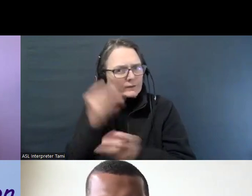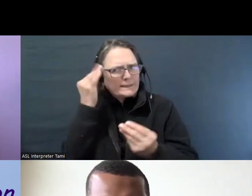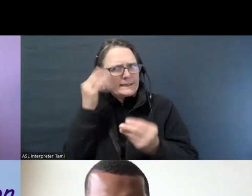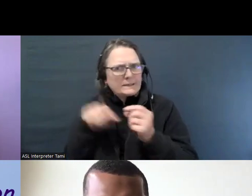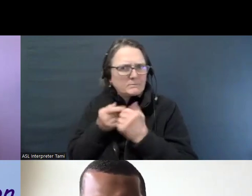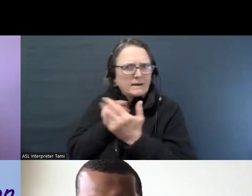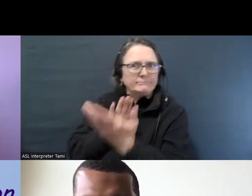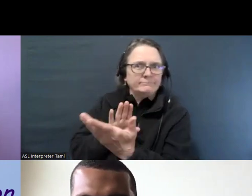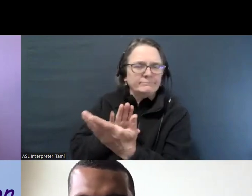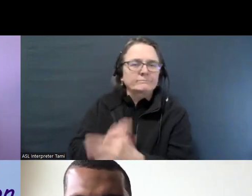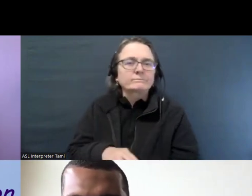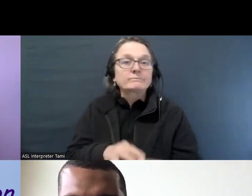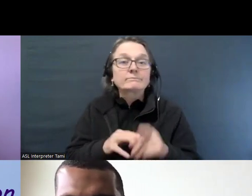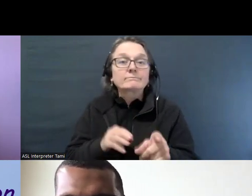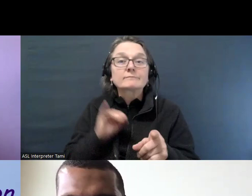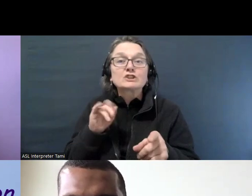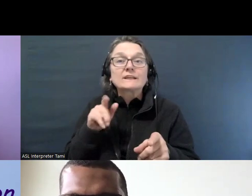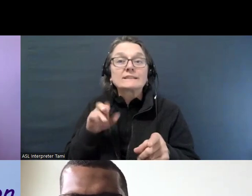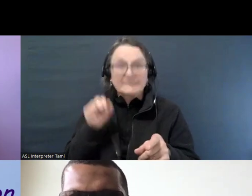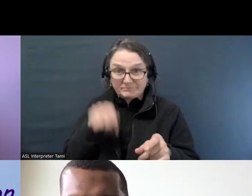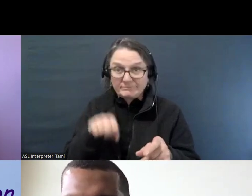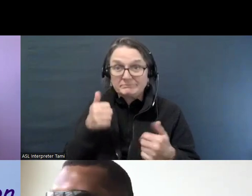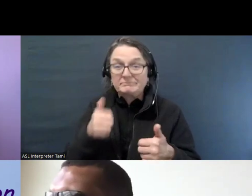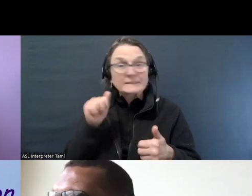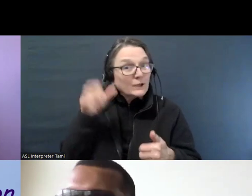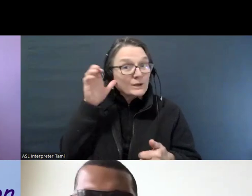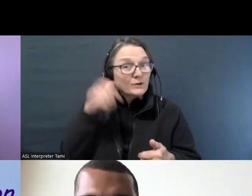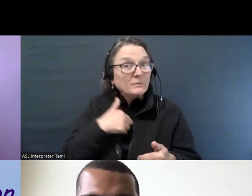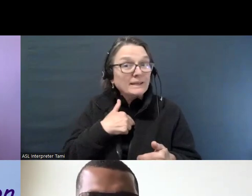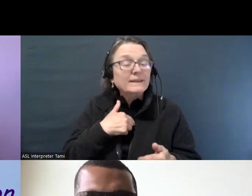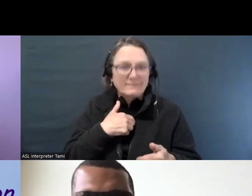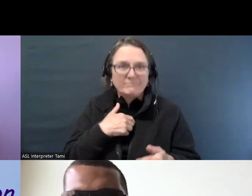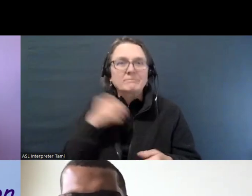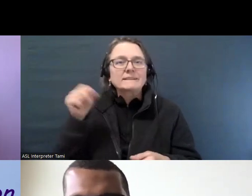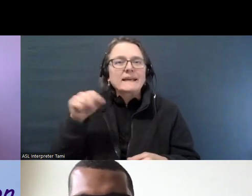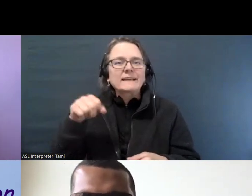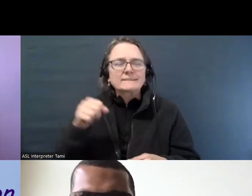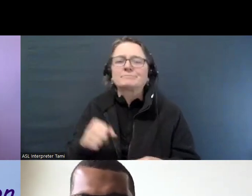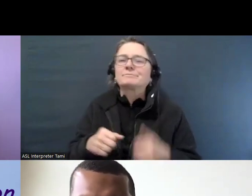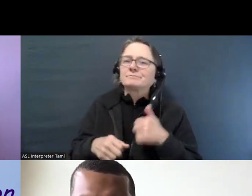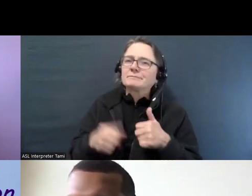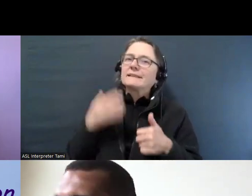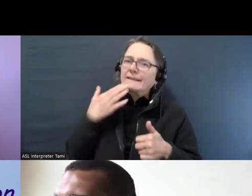Very much, Heather. Can you hear me? I can. Thank you, and thank you for the formal introduction.